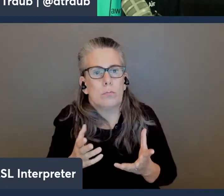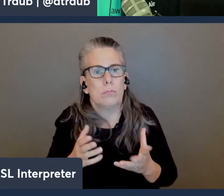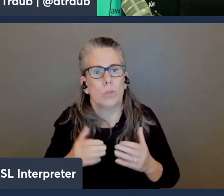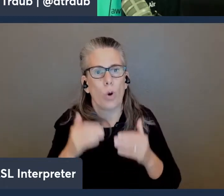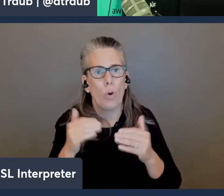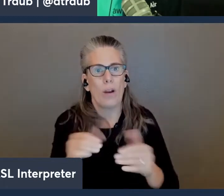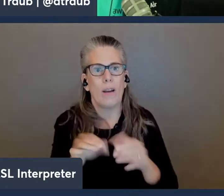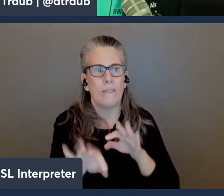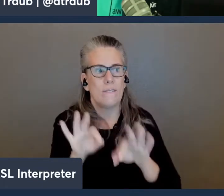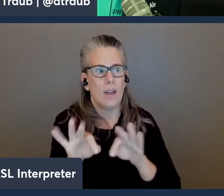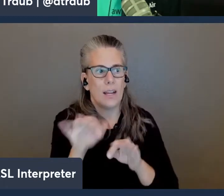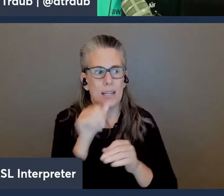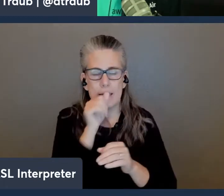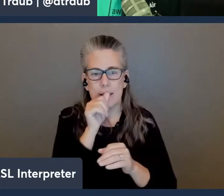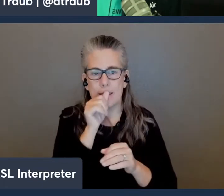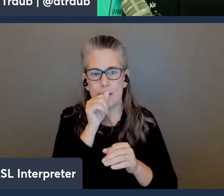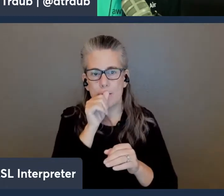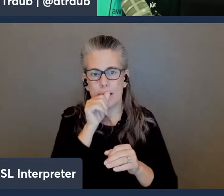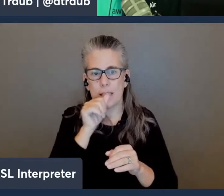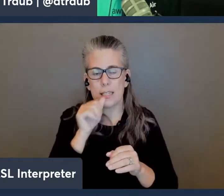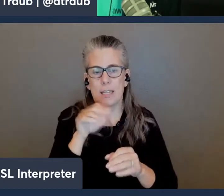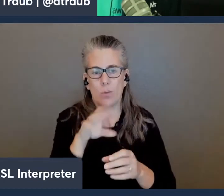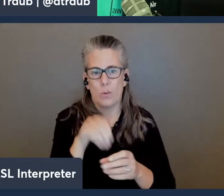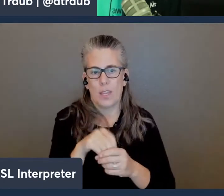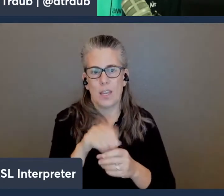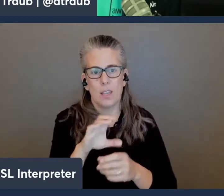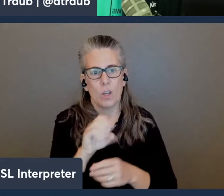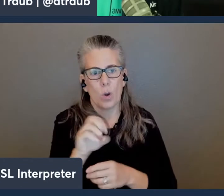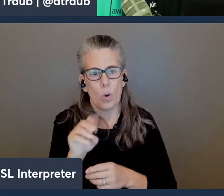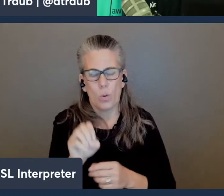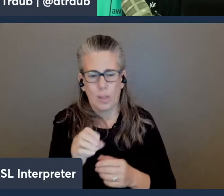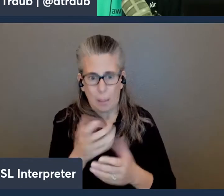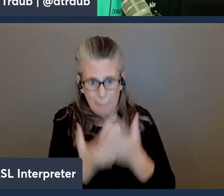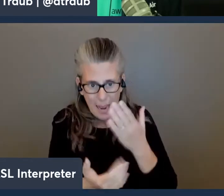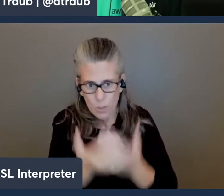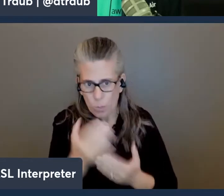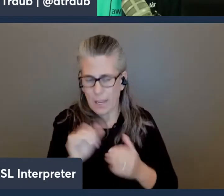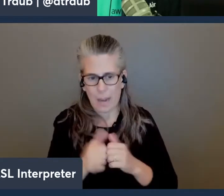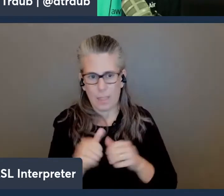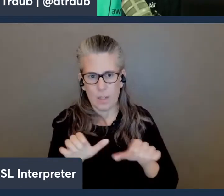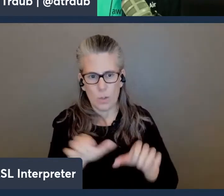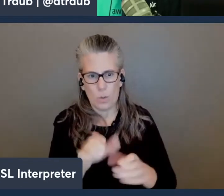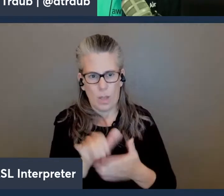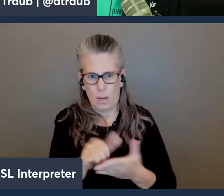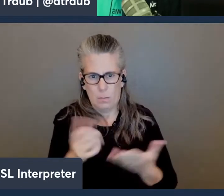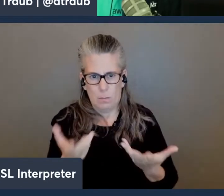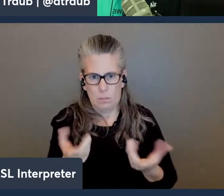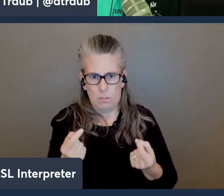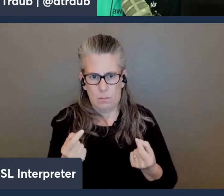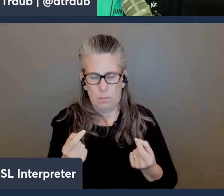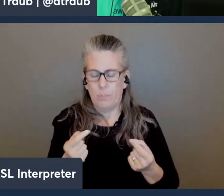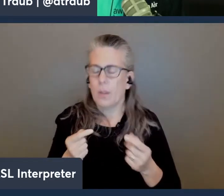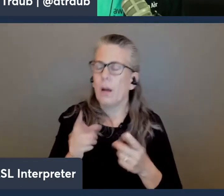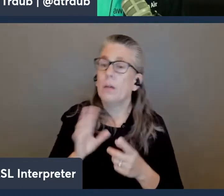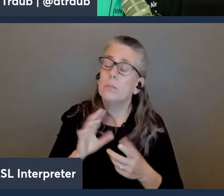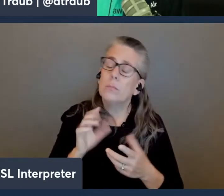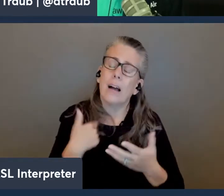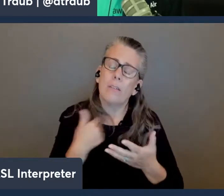Did they just review it manually or- Yeah. So there are a handful of sort of open source tools that can help you do this.